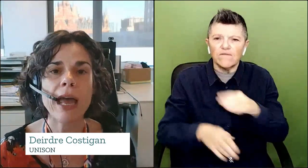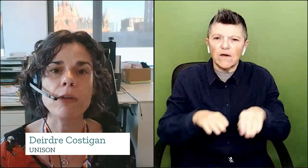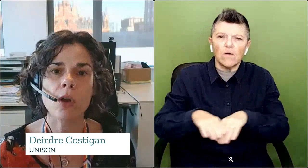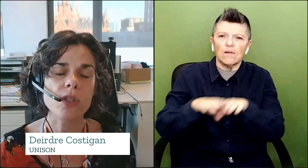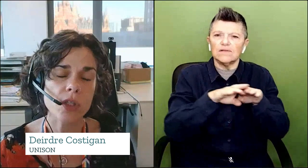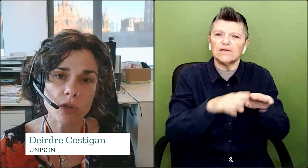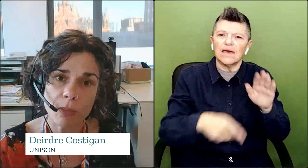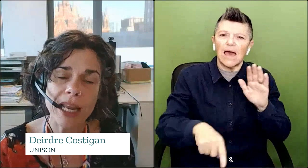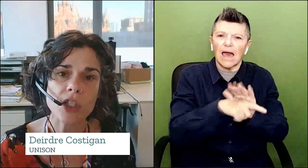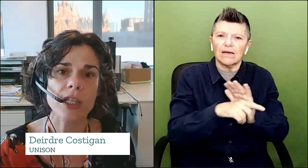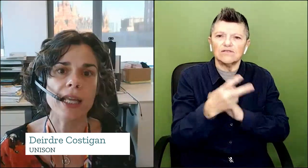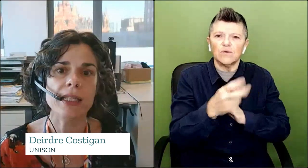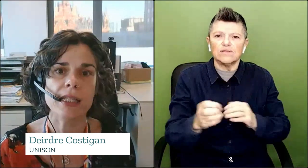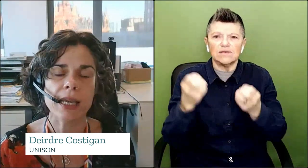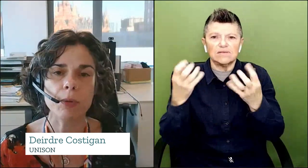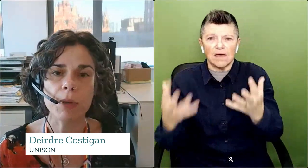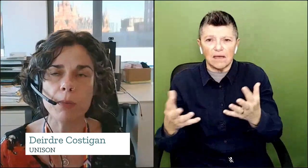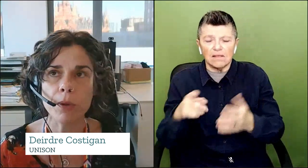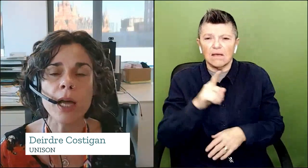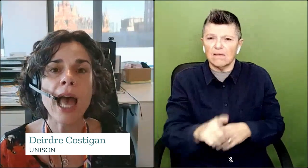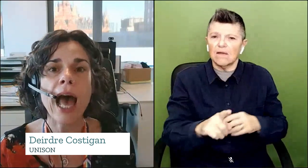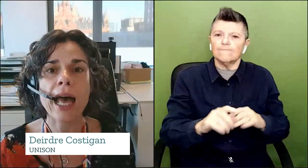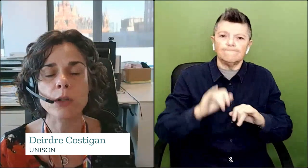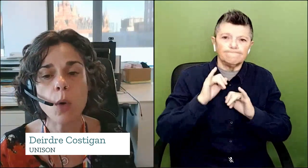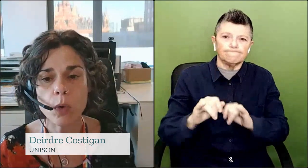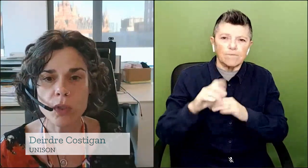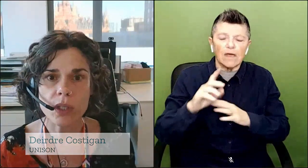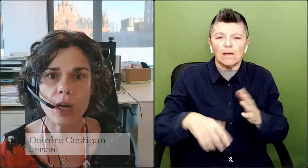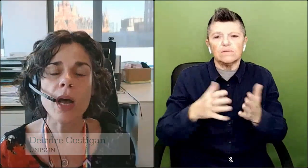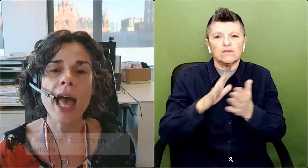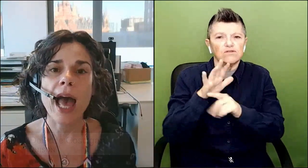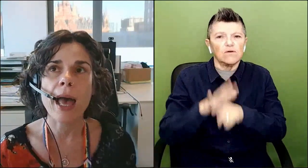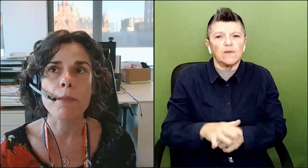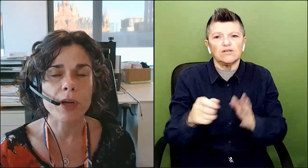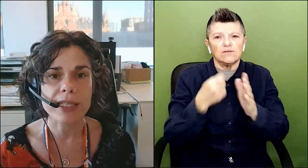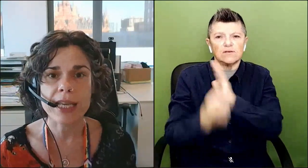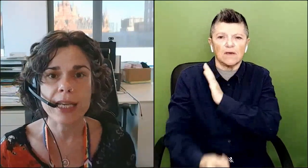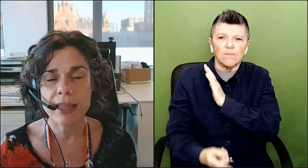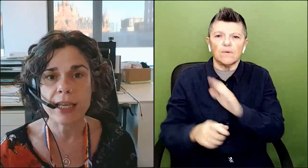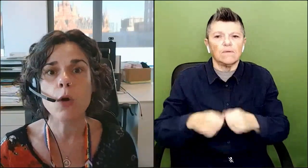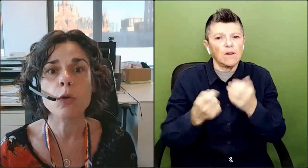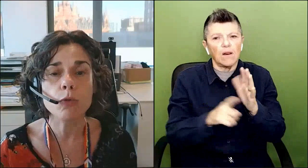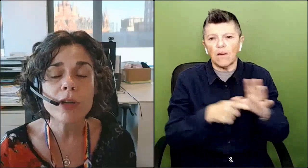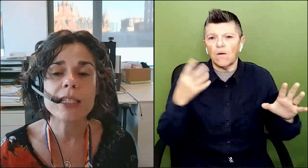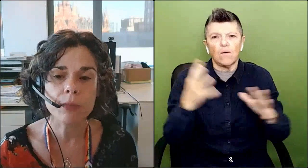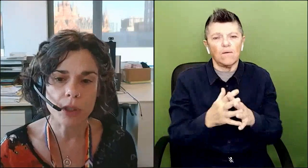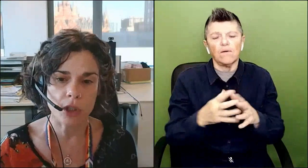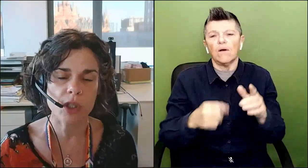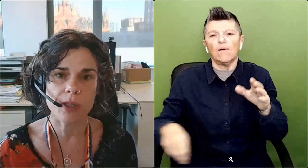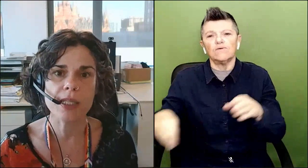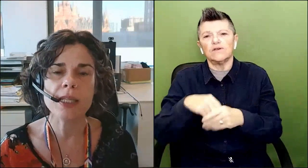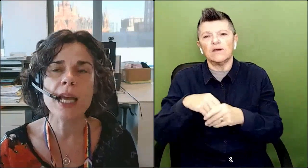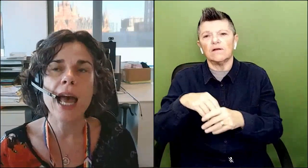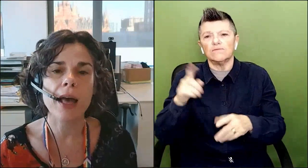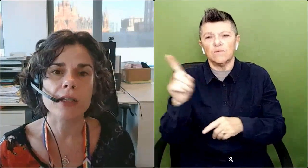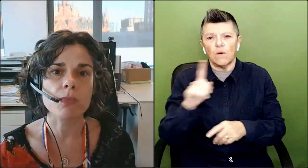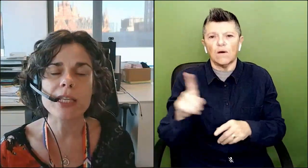outlaws discrimination against disabled people and also brings in a thing called reasonable adjustments.